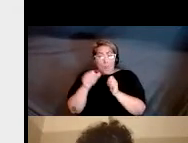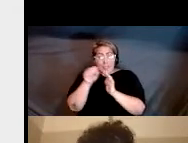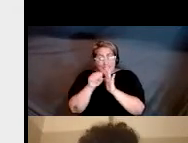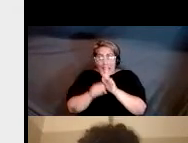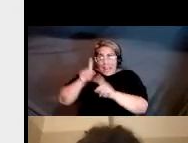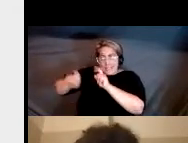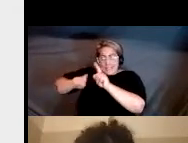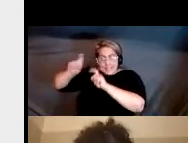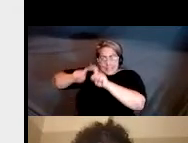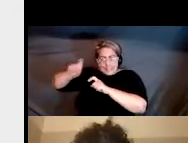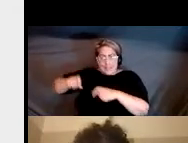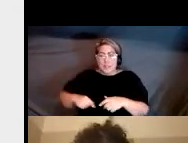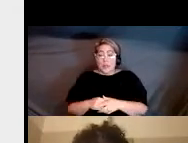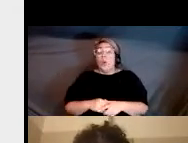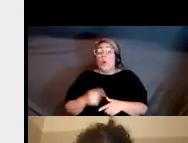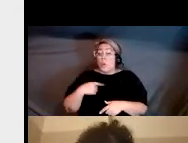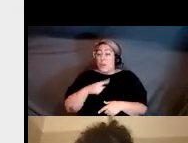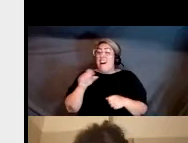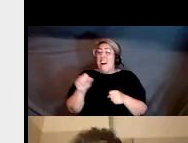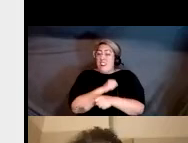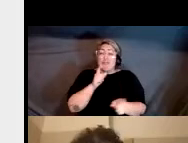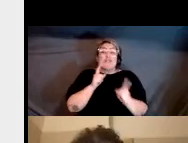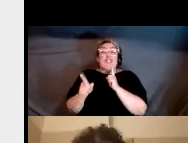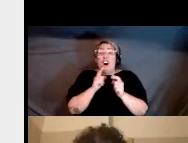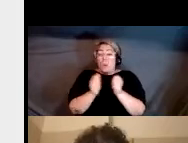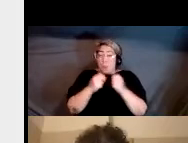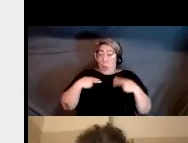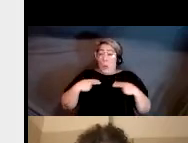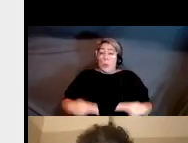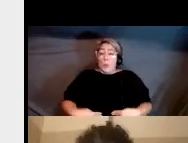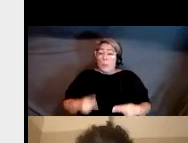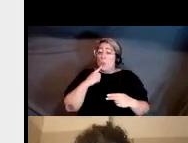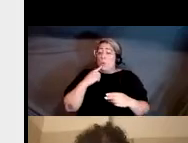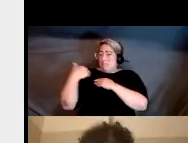The human who Risa guidelines and I can have a conversation with that human